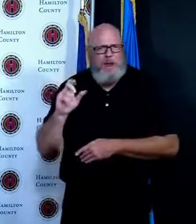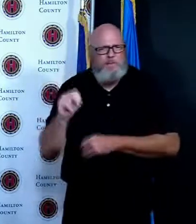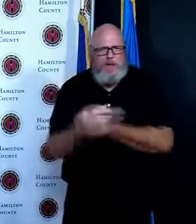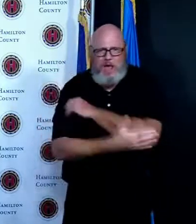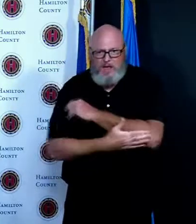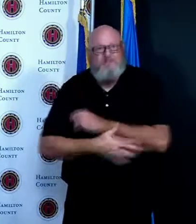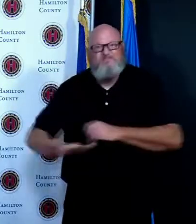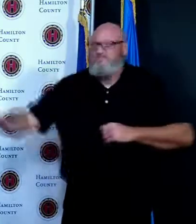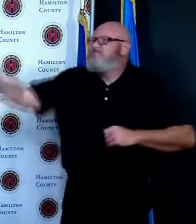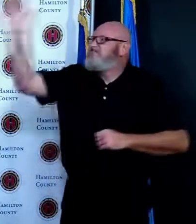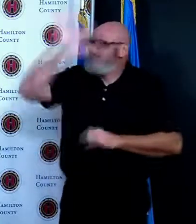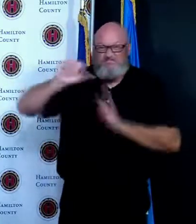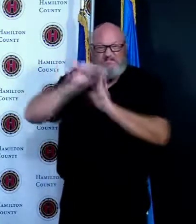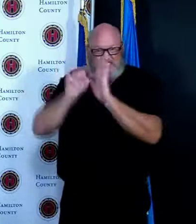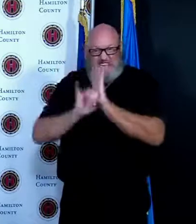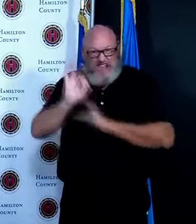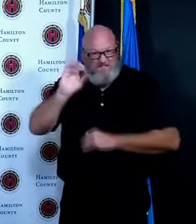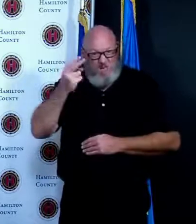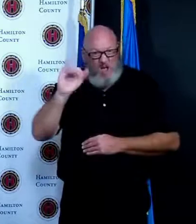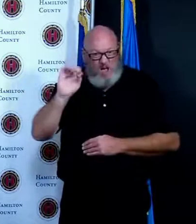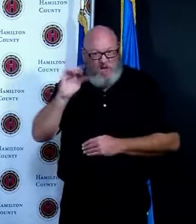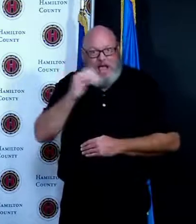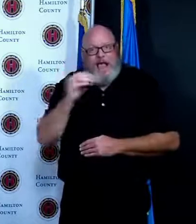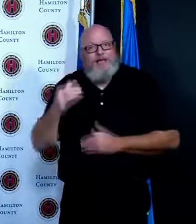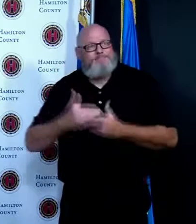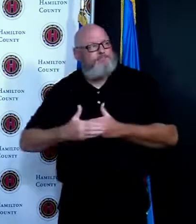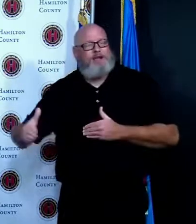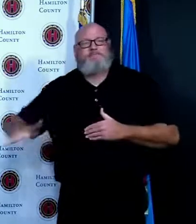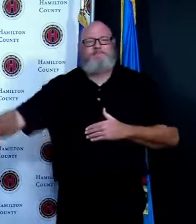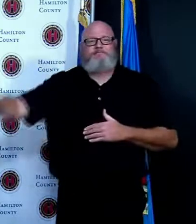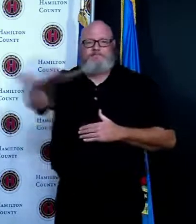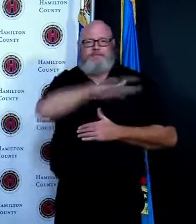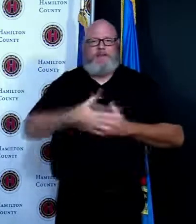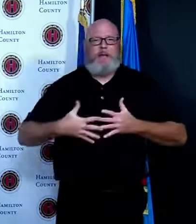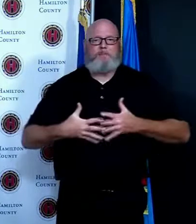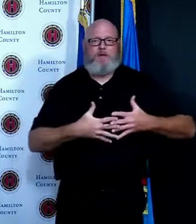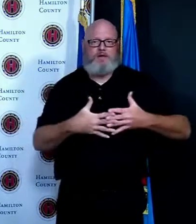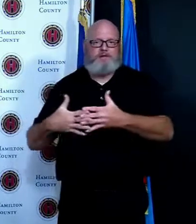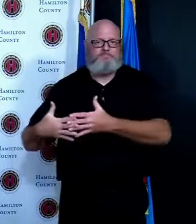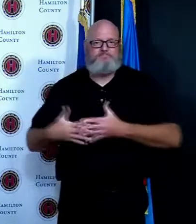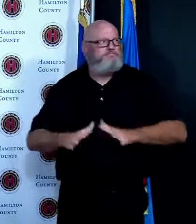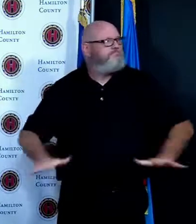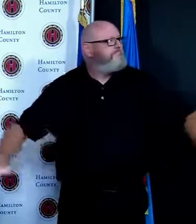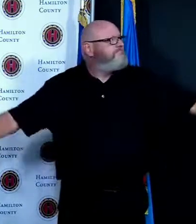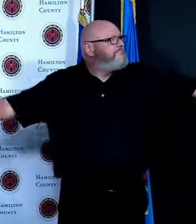to help control covet in our communities I realize that this will be more difficult as we start to